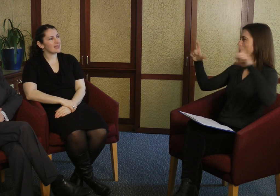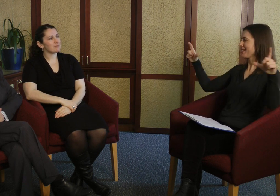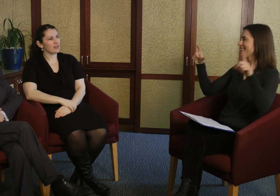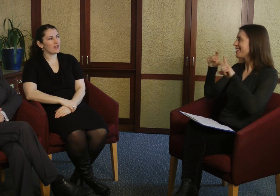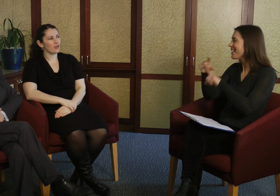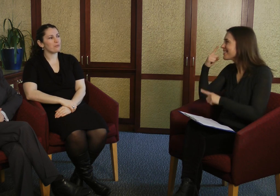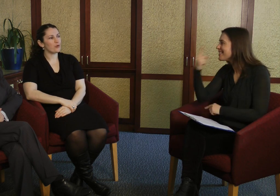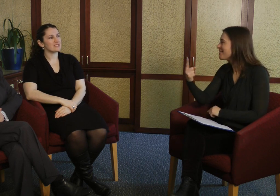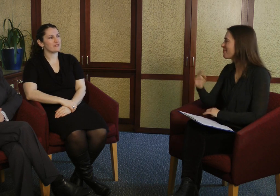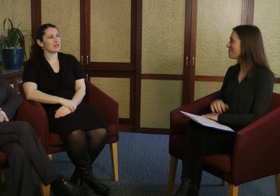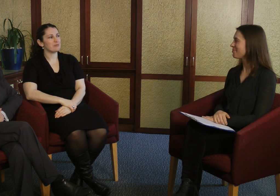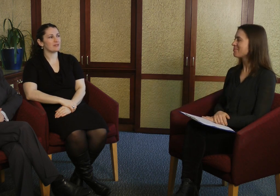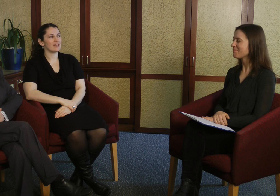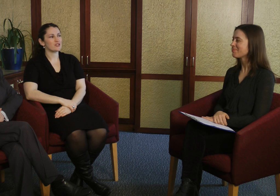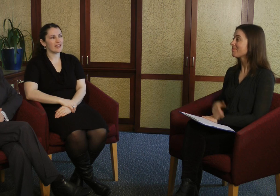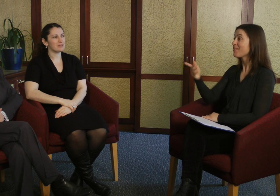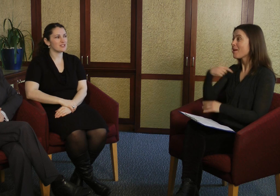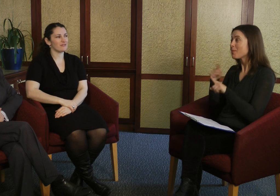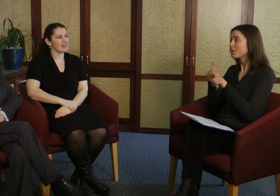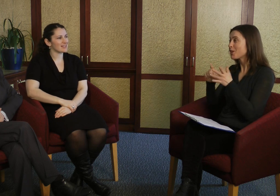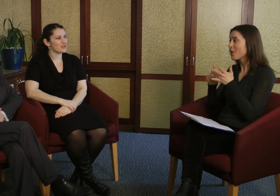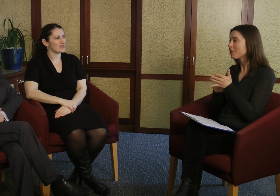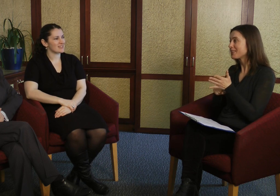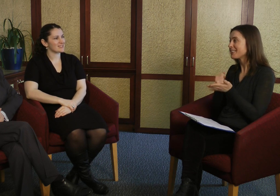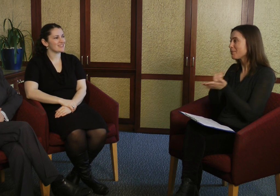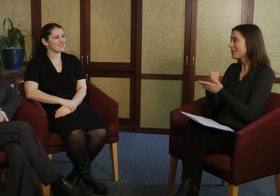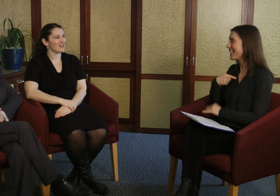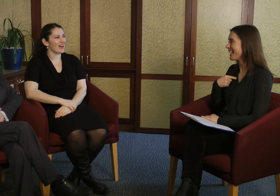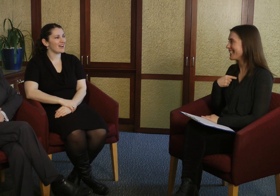a lot more Deaf people. In Australia we are such a vast country it is so hard. And I just